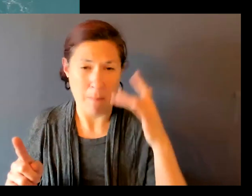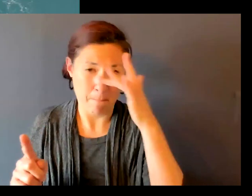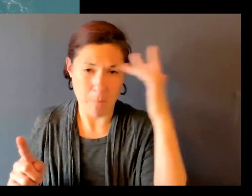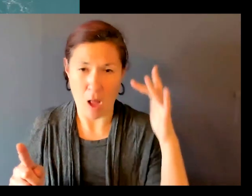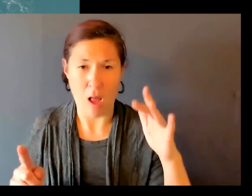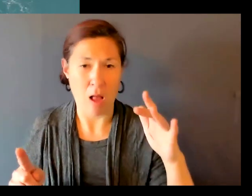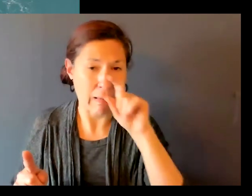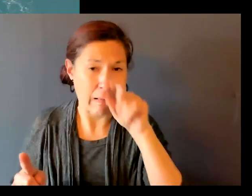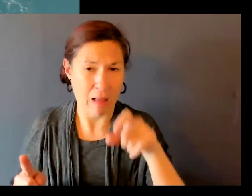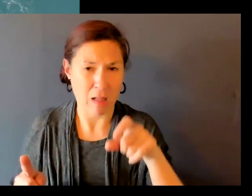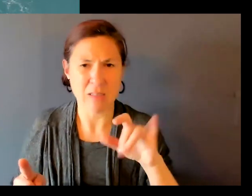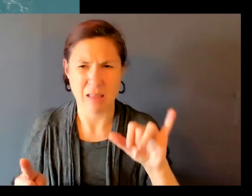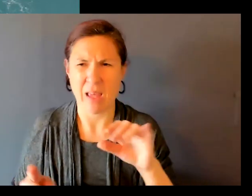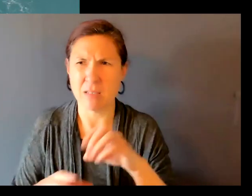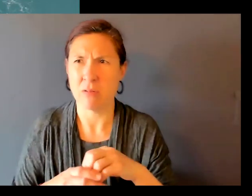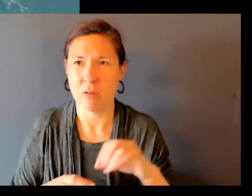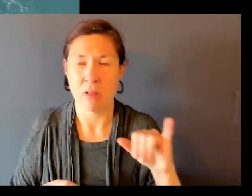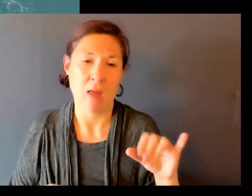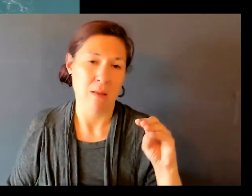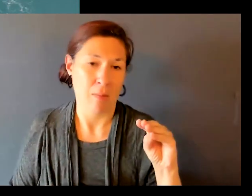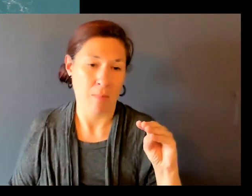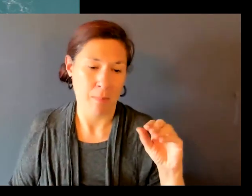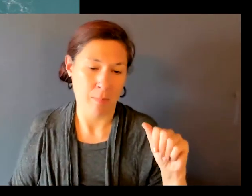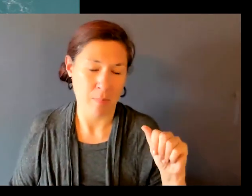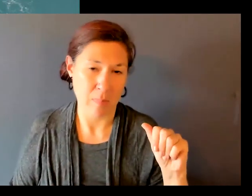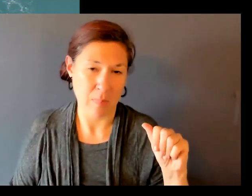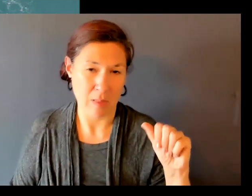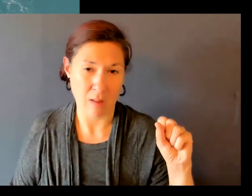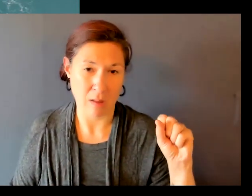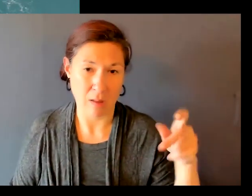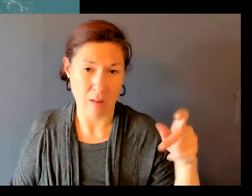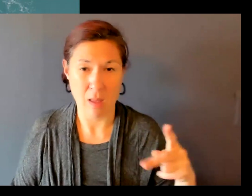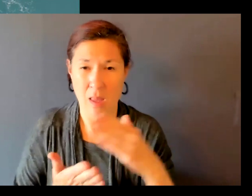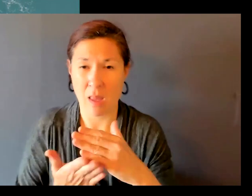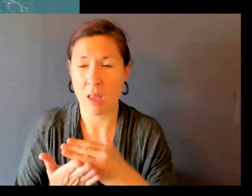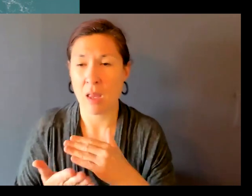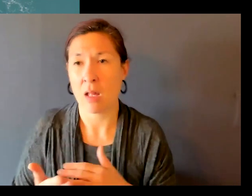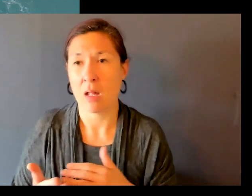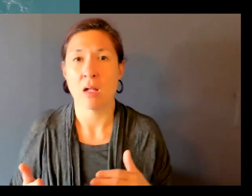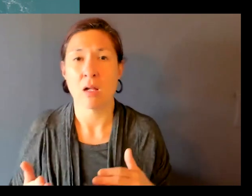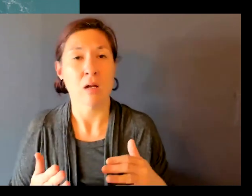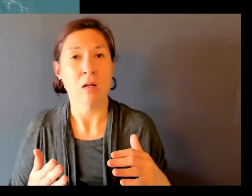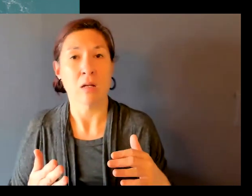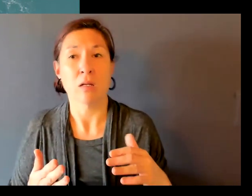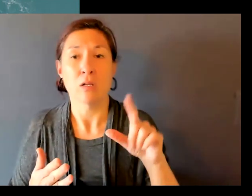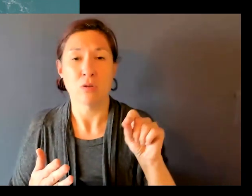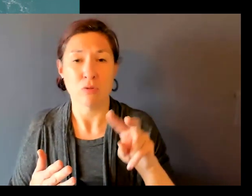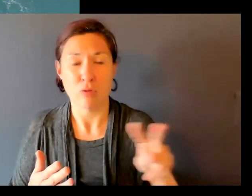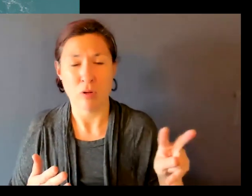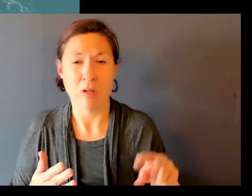Meg Sheehan. : Thank you so much. I'm sorry I signed in with that name. My name is Katherine Harold son, I do share a zoom.